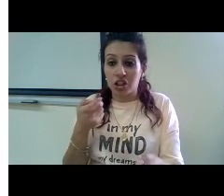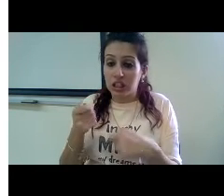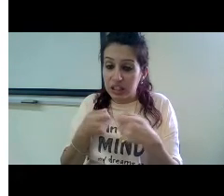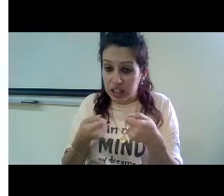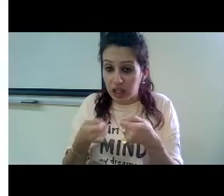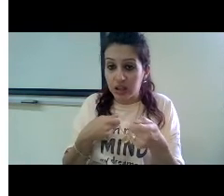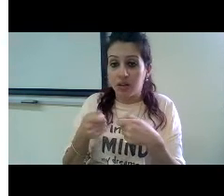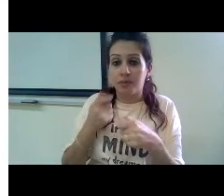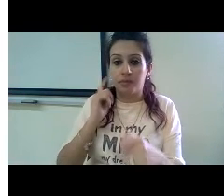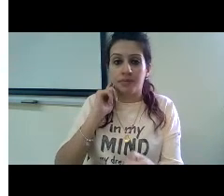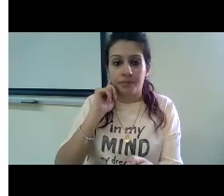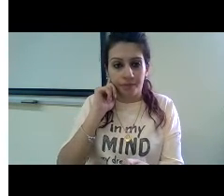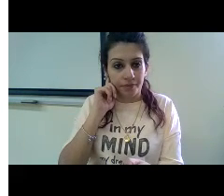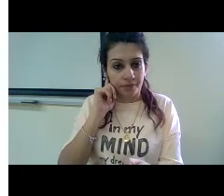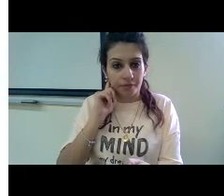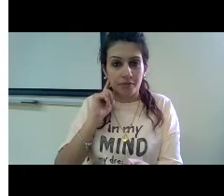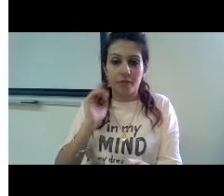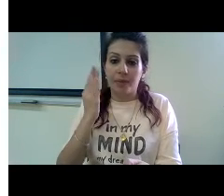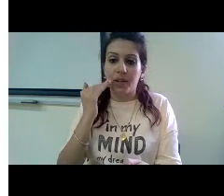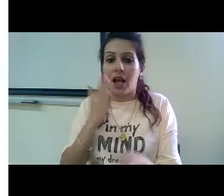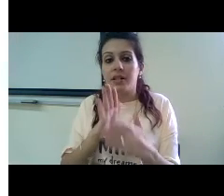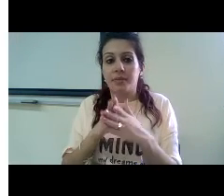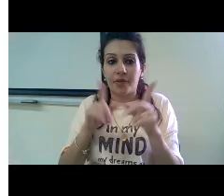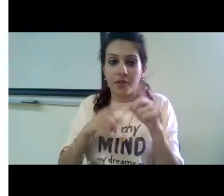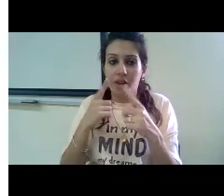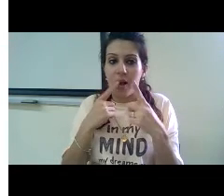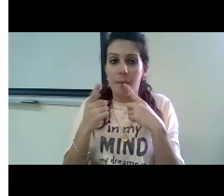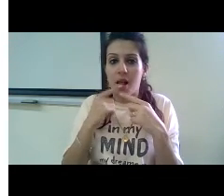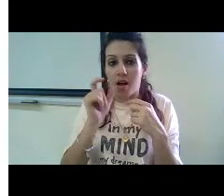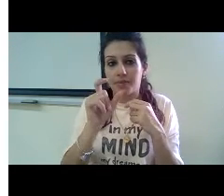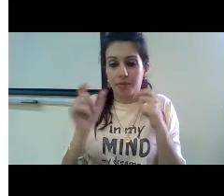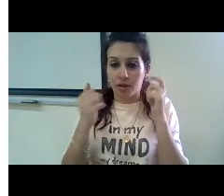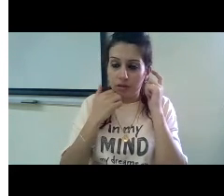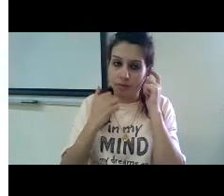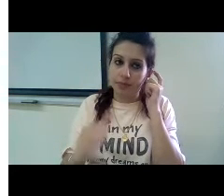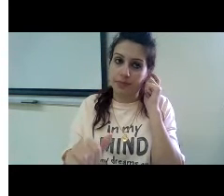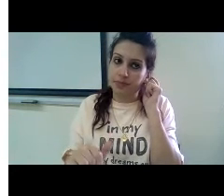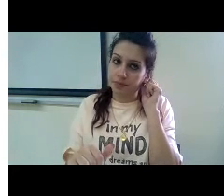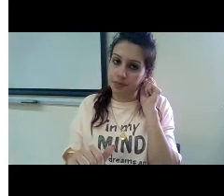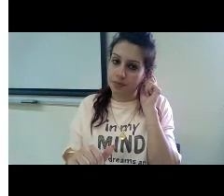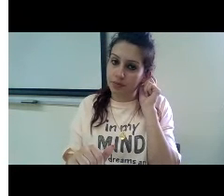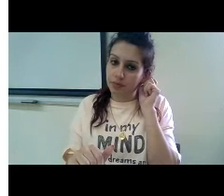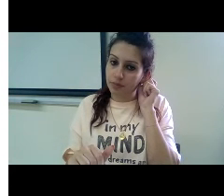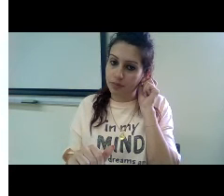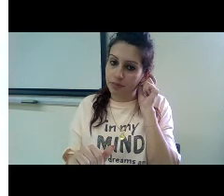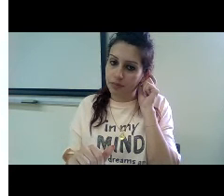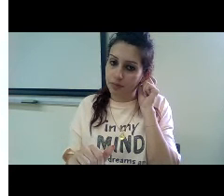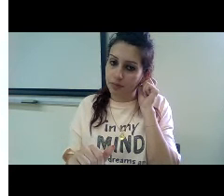partnering with the family, with indignation that the contribution